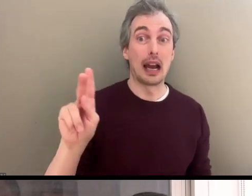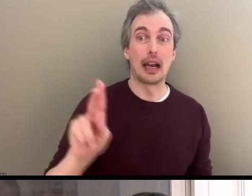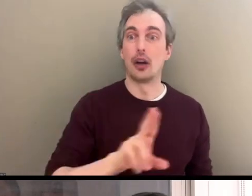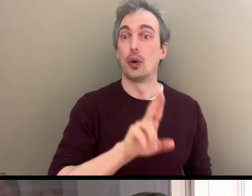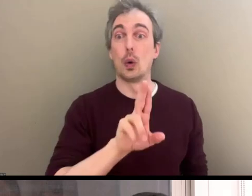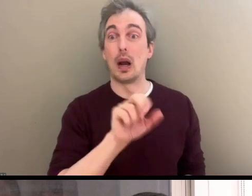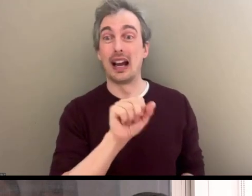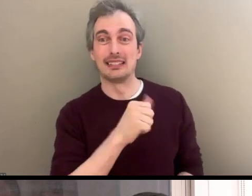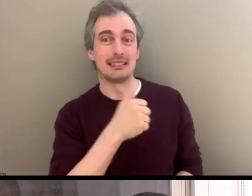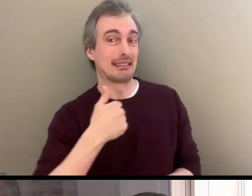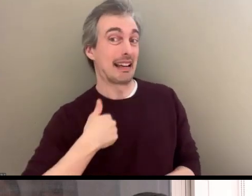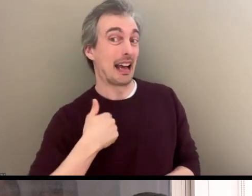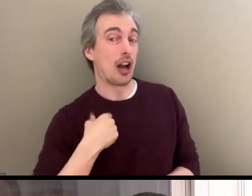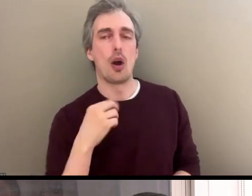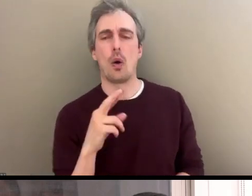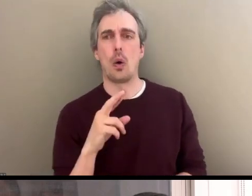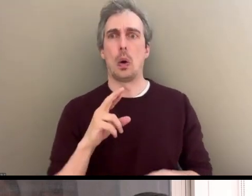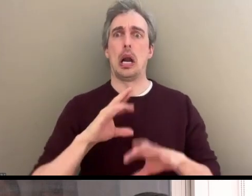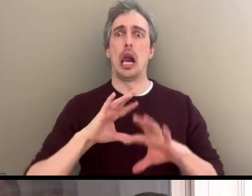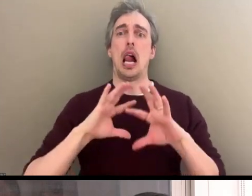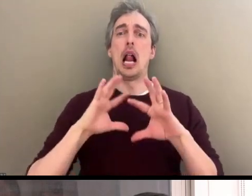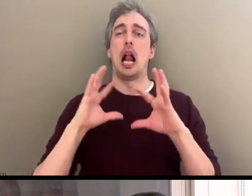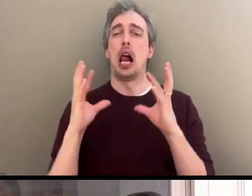Or is it Asia and other parts of the world?